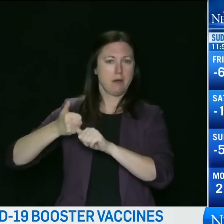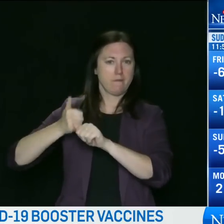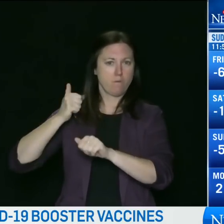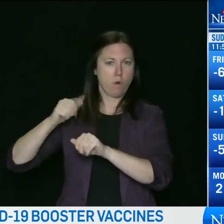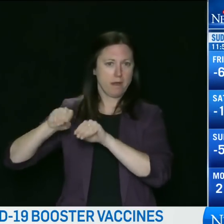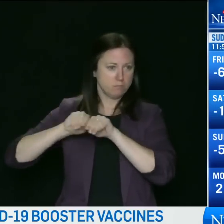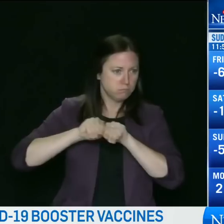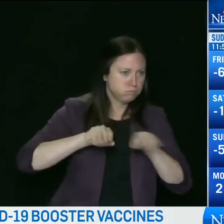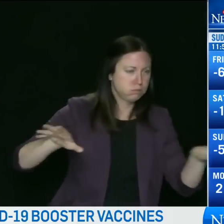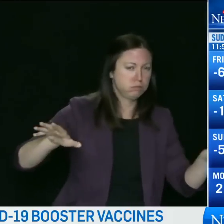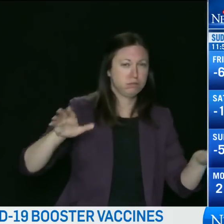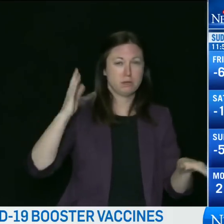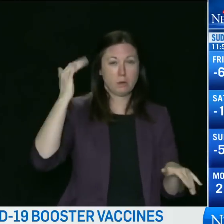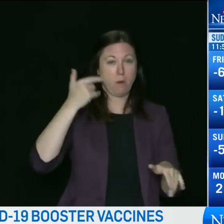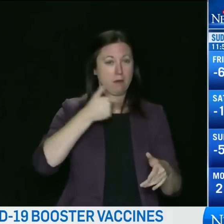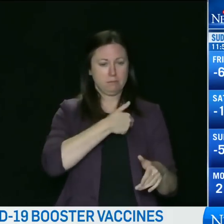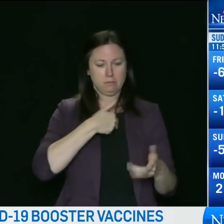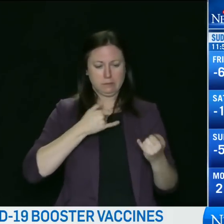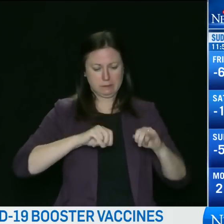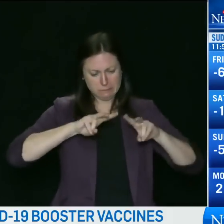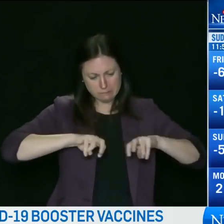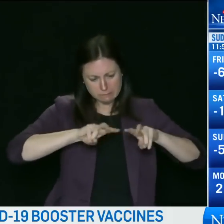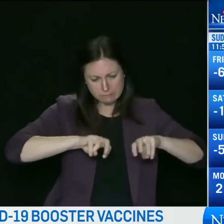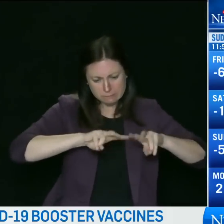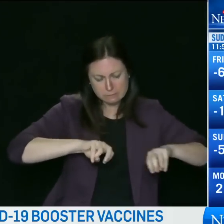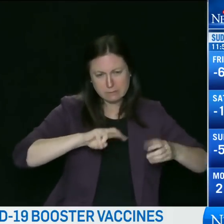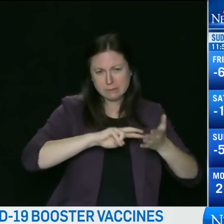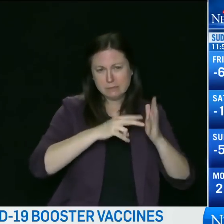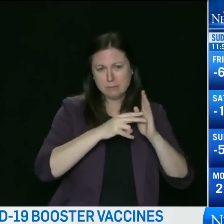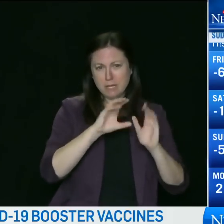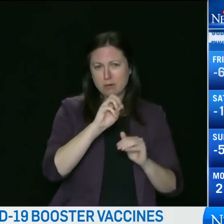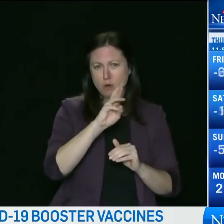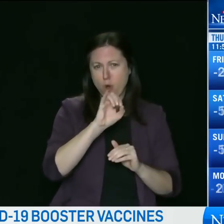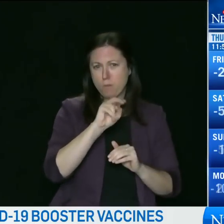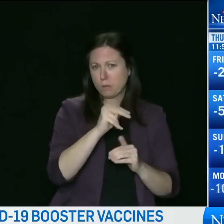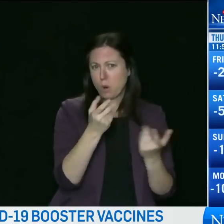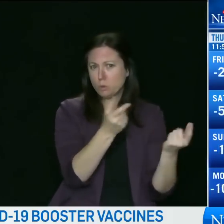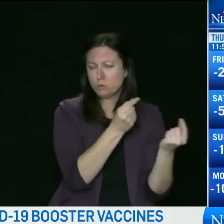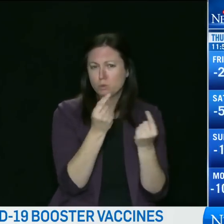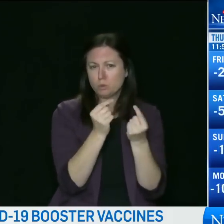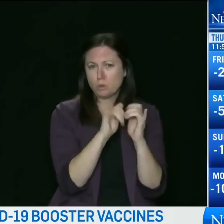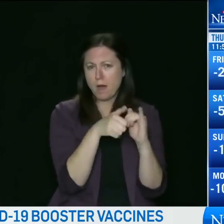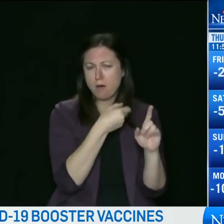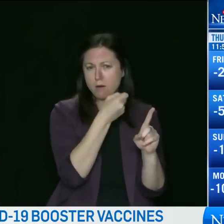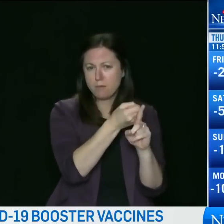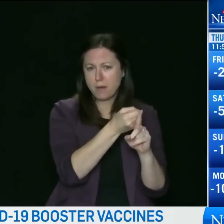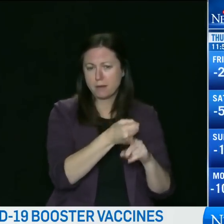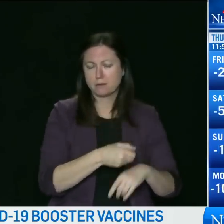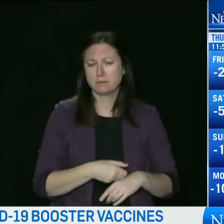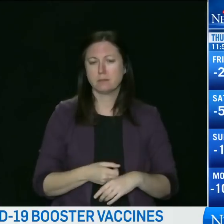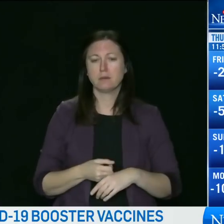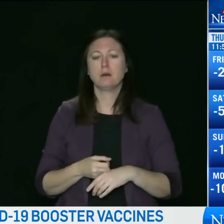TRYING TO BUY A BIT MORE TIME